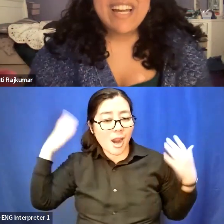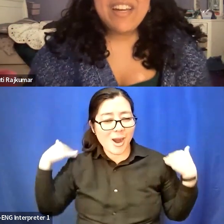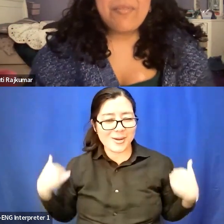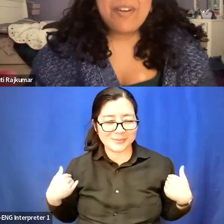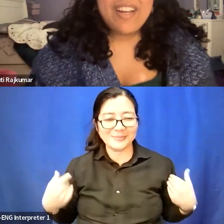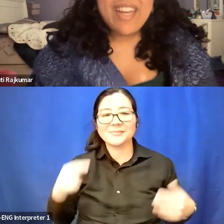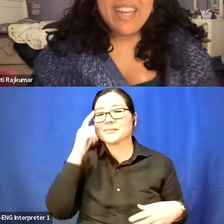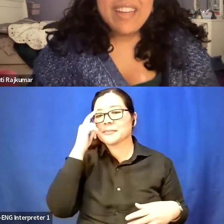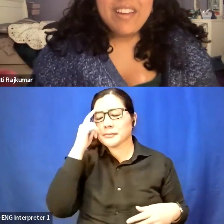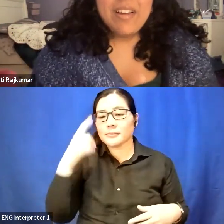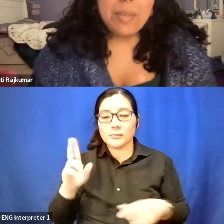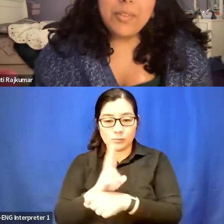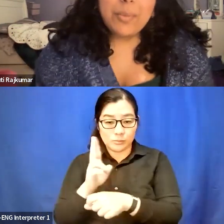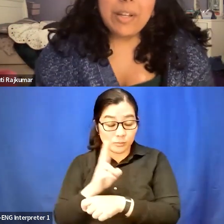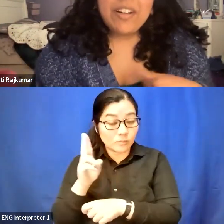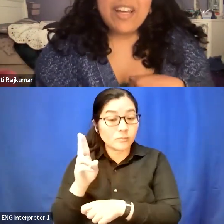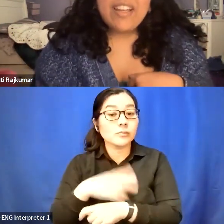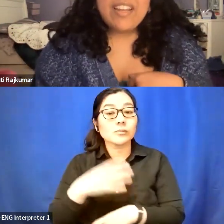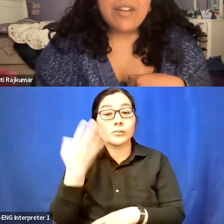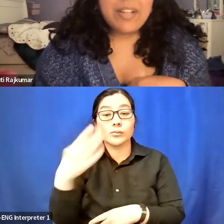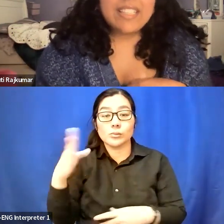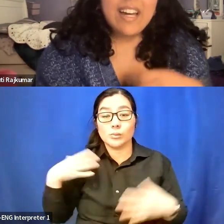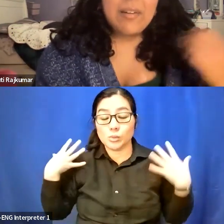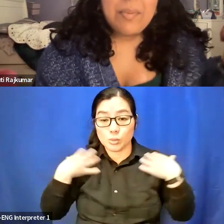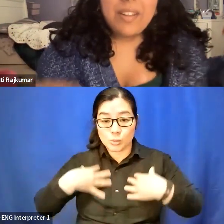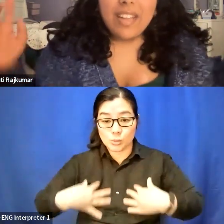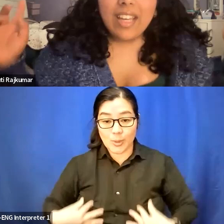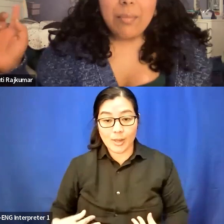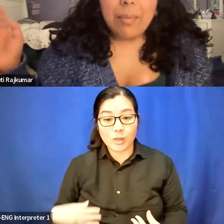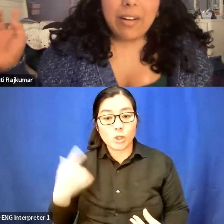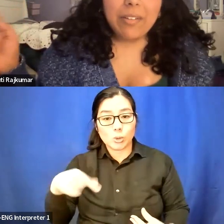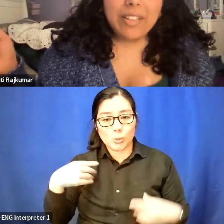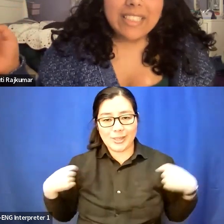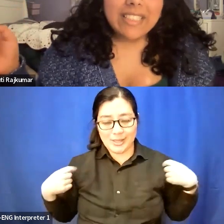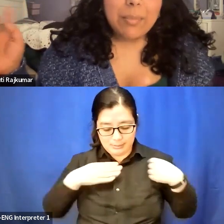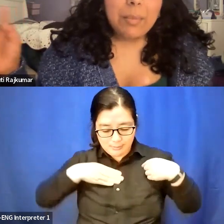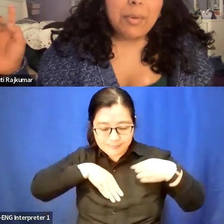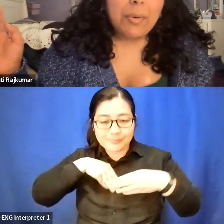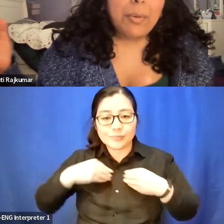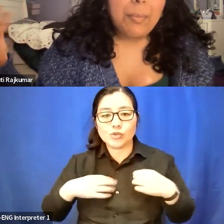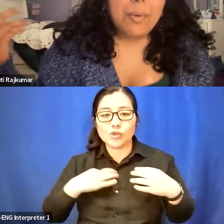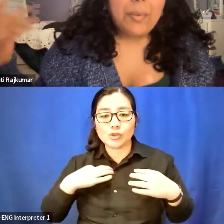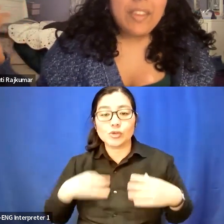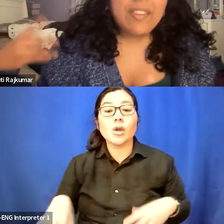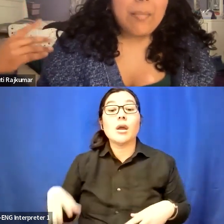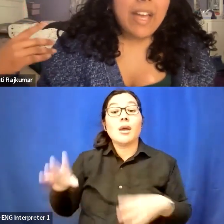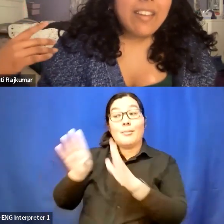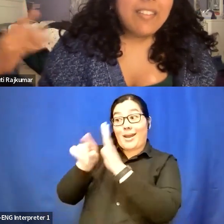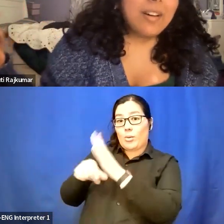I am wearing a blue sweater and a green top, and my background is a purple room with a bed.